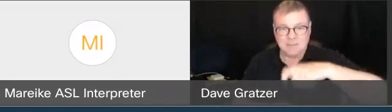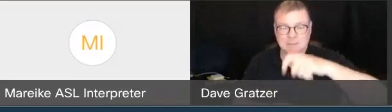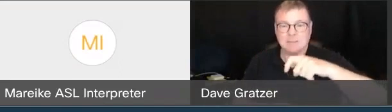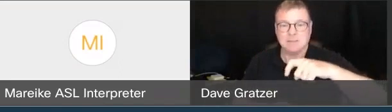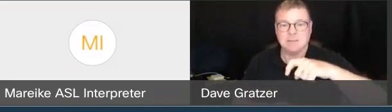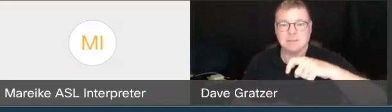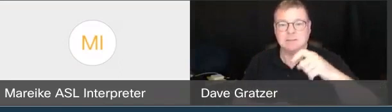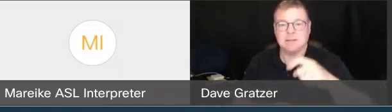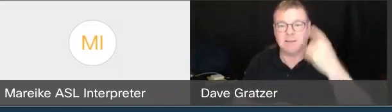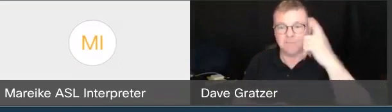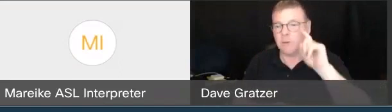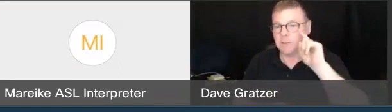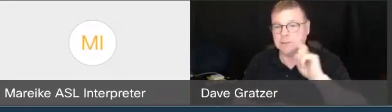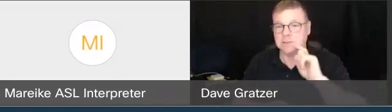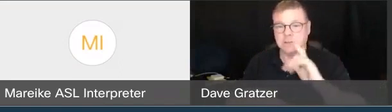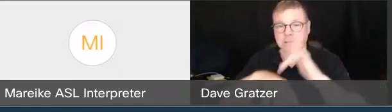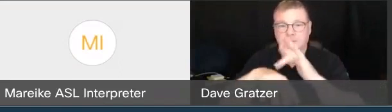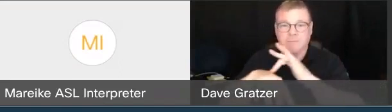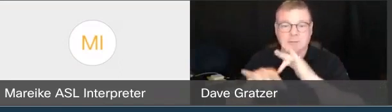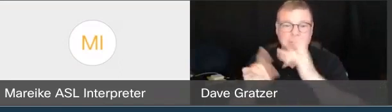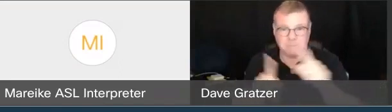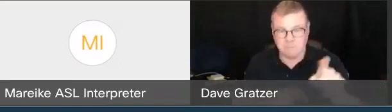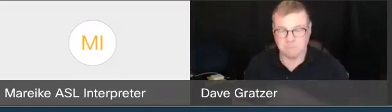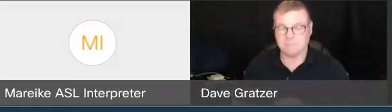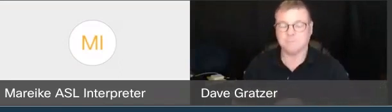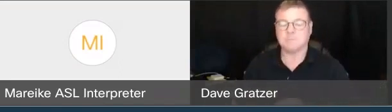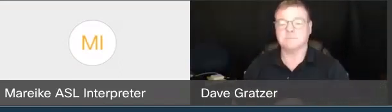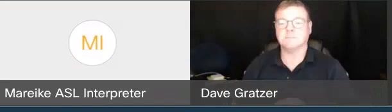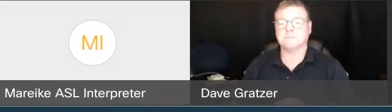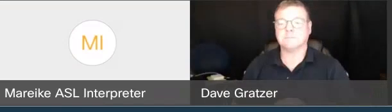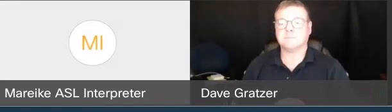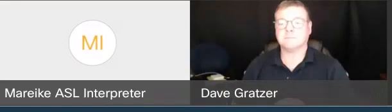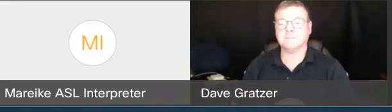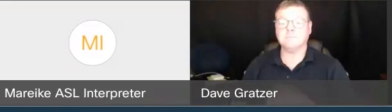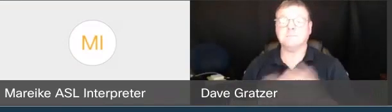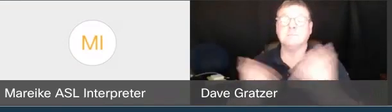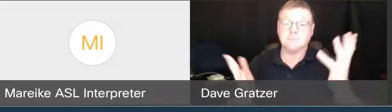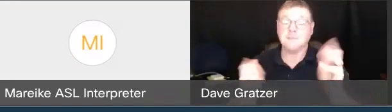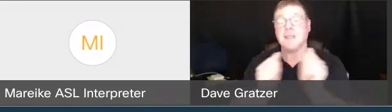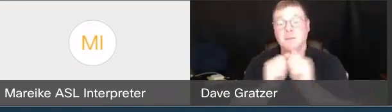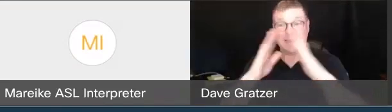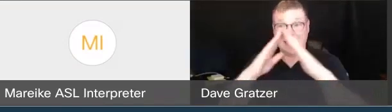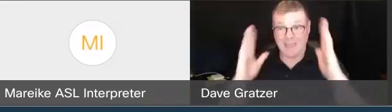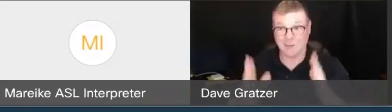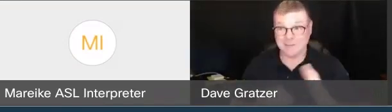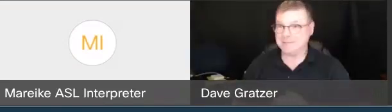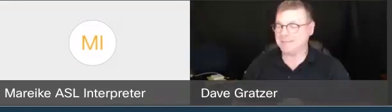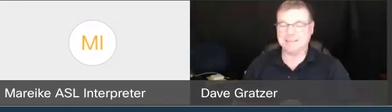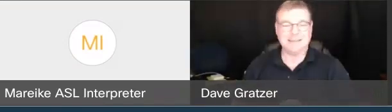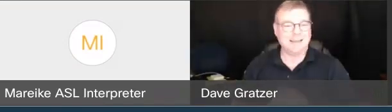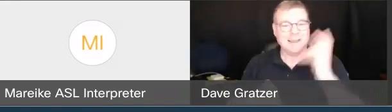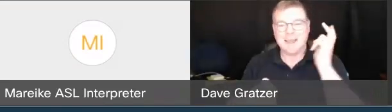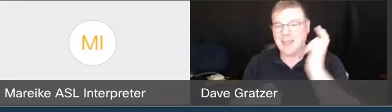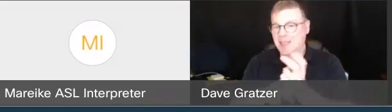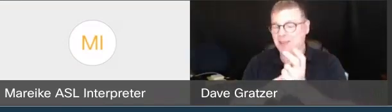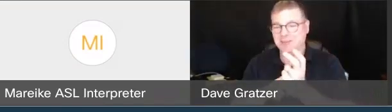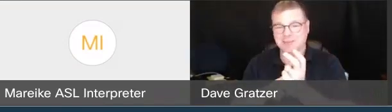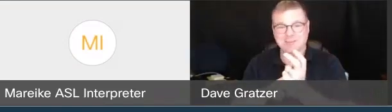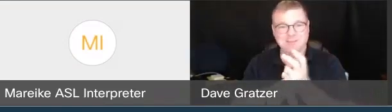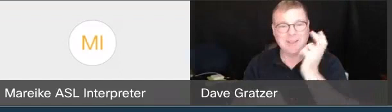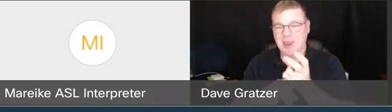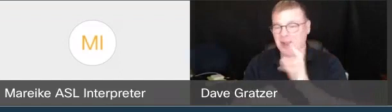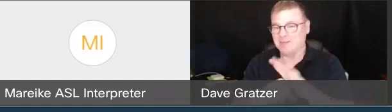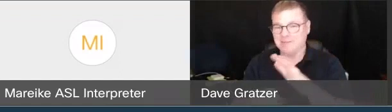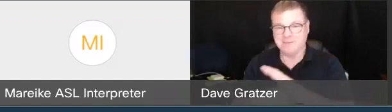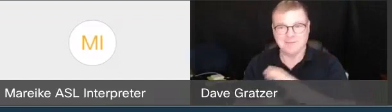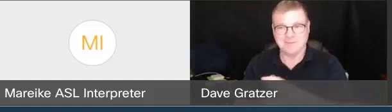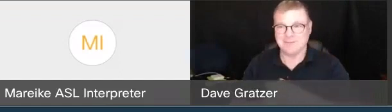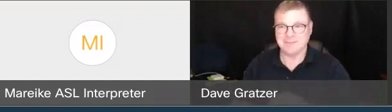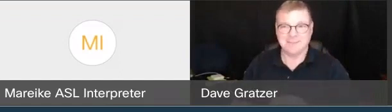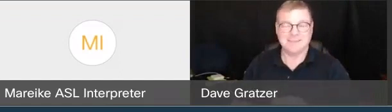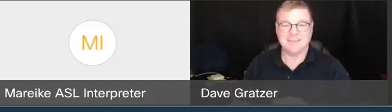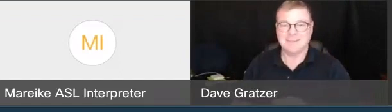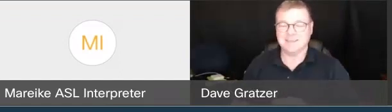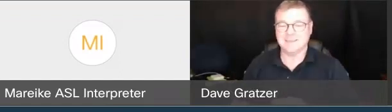a sex offense that occurred. So with housing, housing its hard enough for our client population,